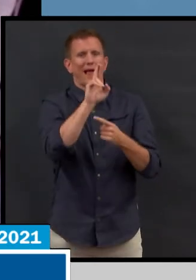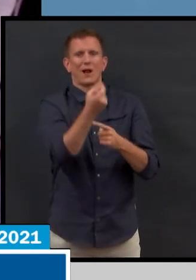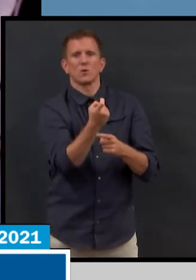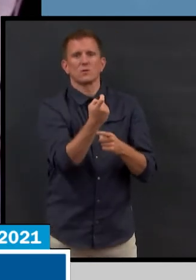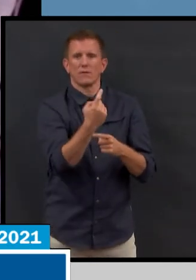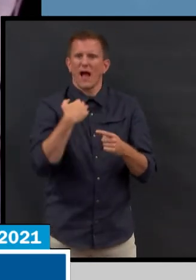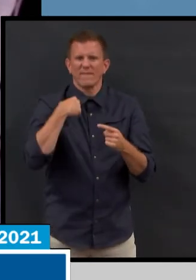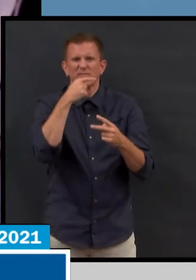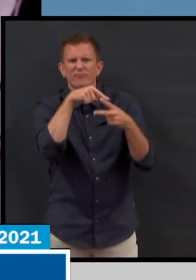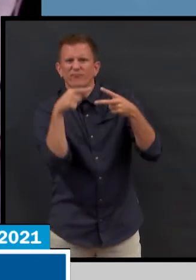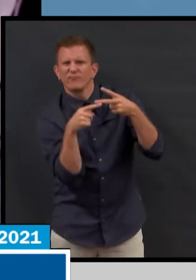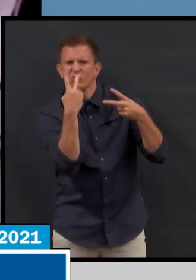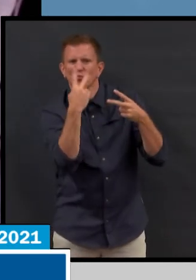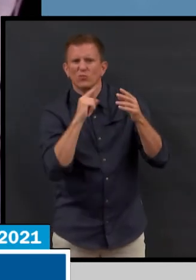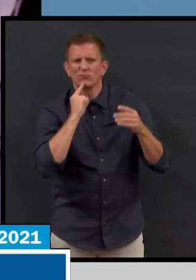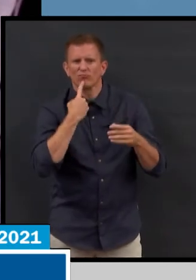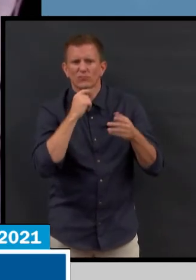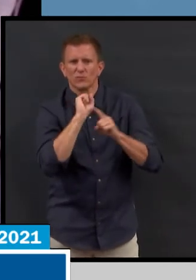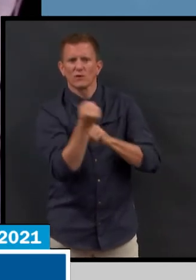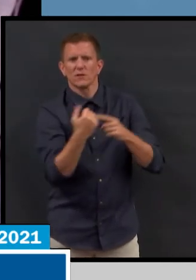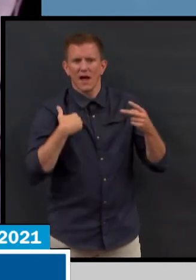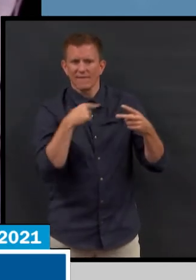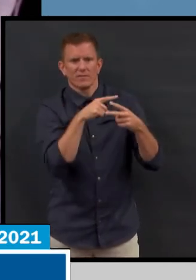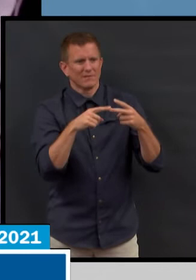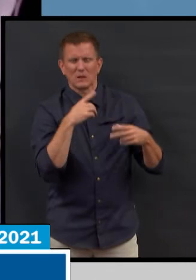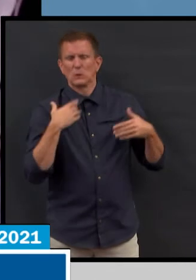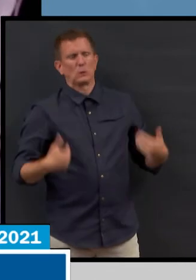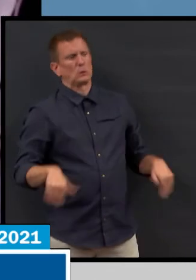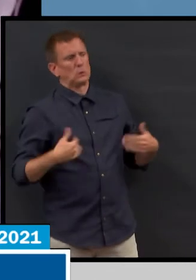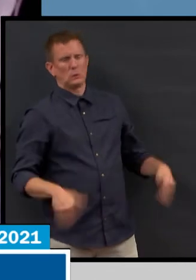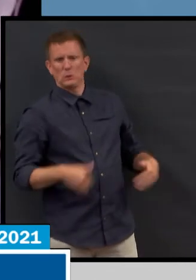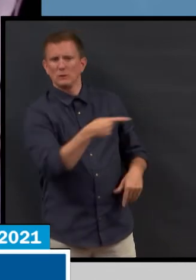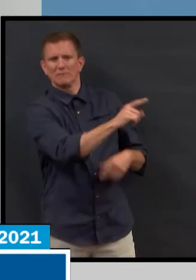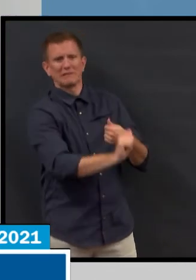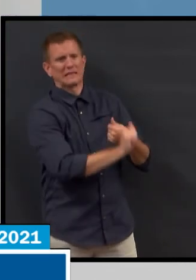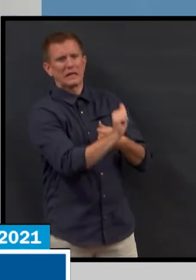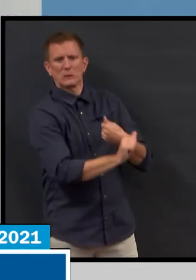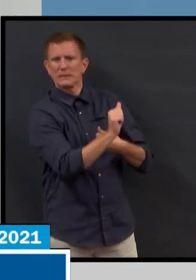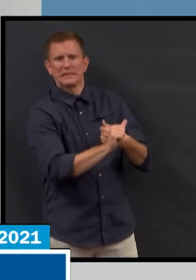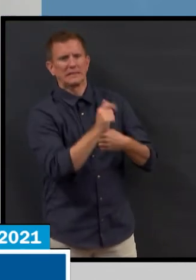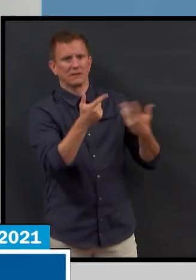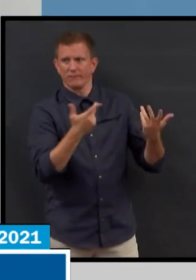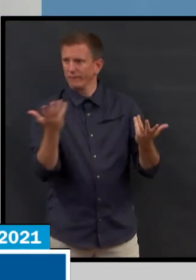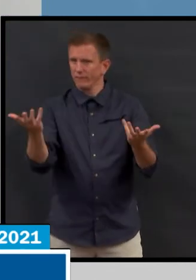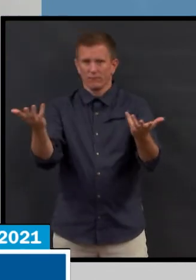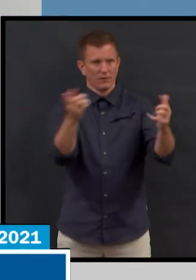how do we support people in this situation thanks for that question and yes all too